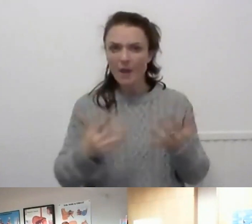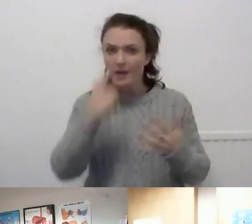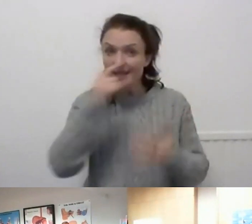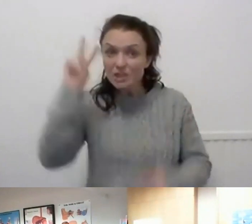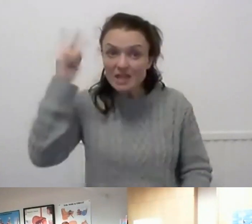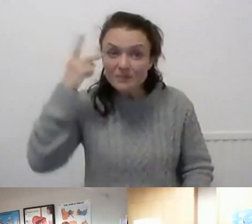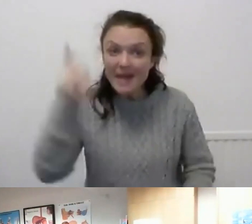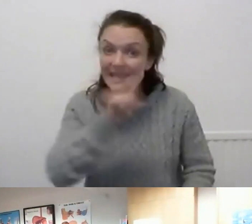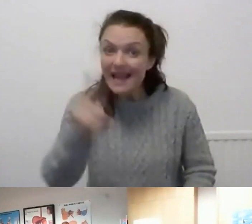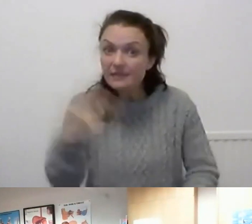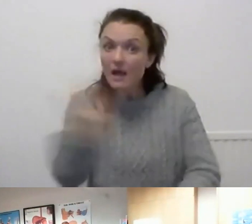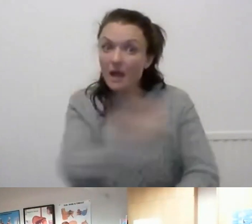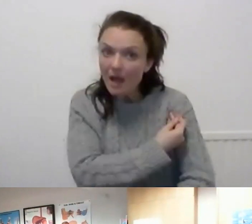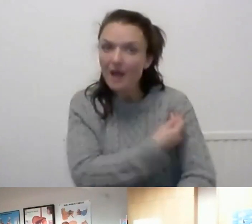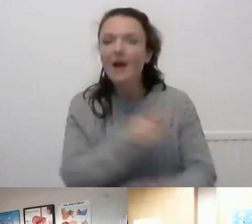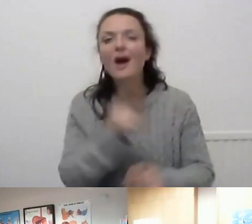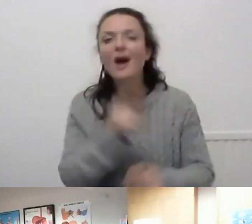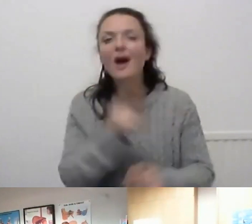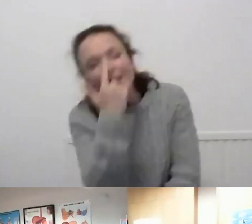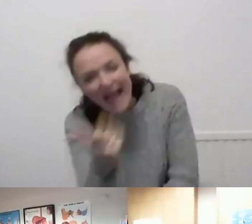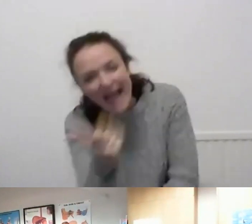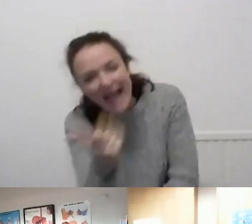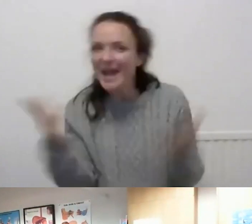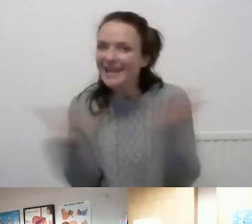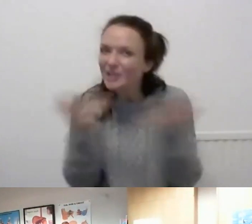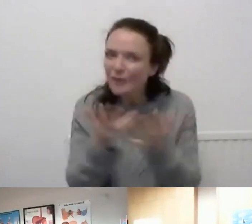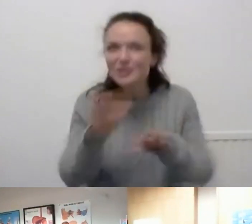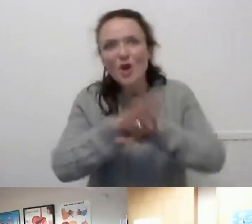you to not do that. So we'd actually like to vaccinate people as we go down the cohort, but no